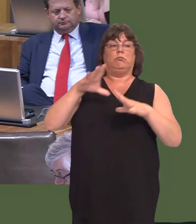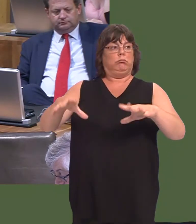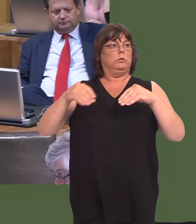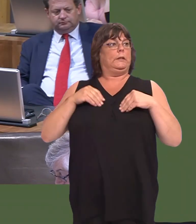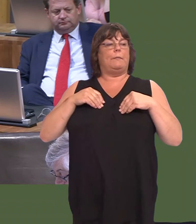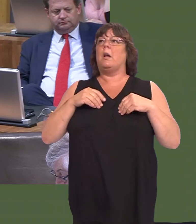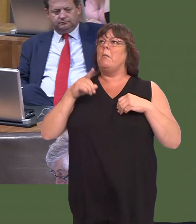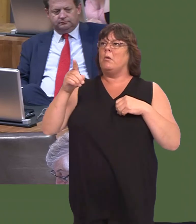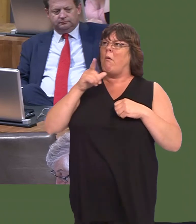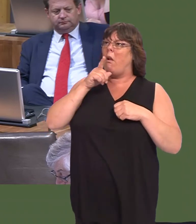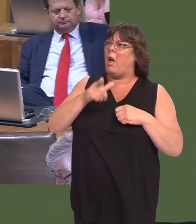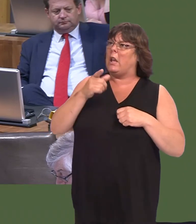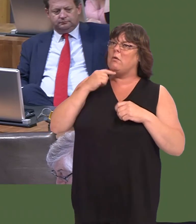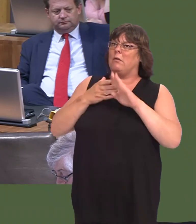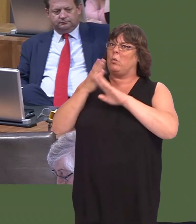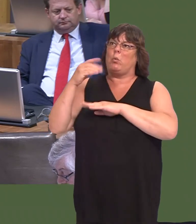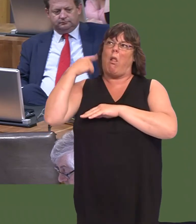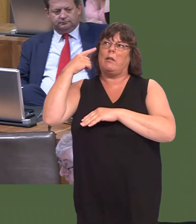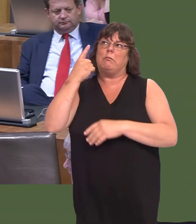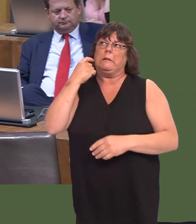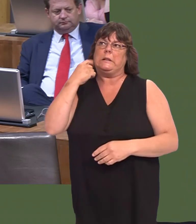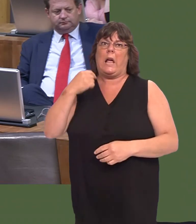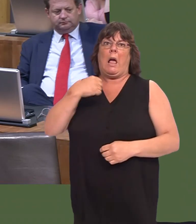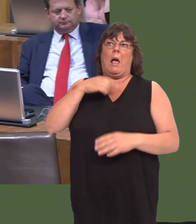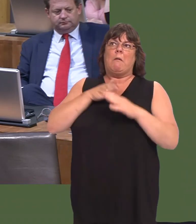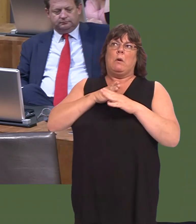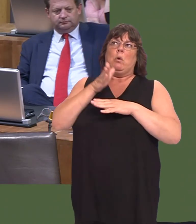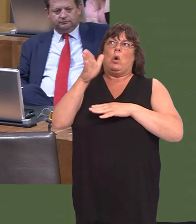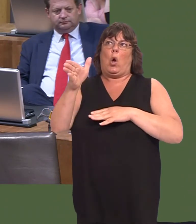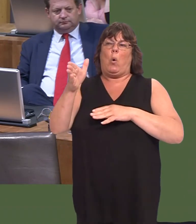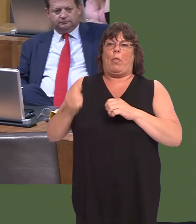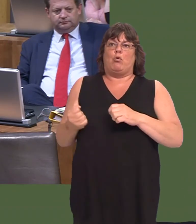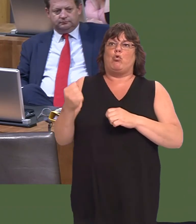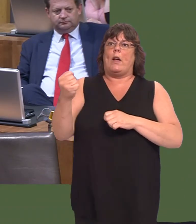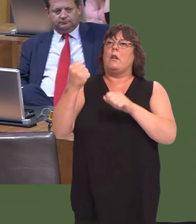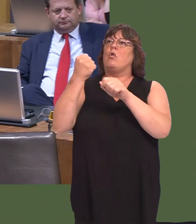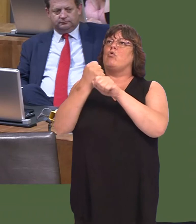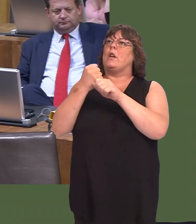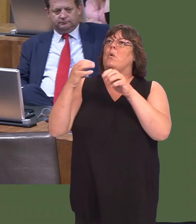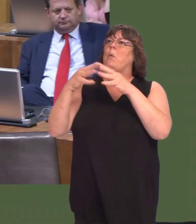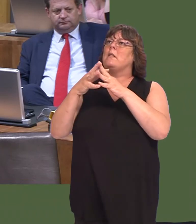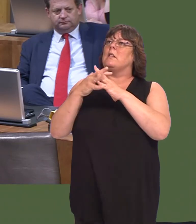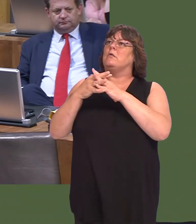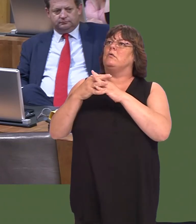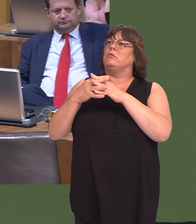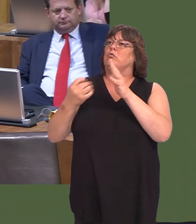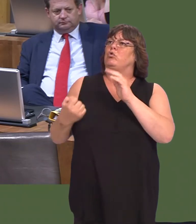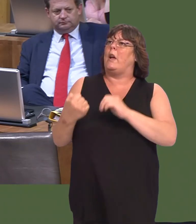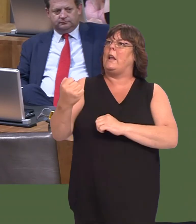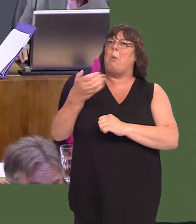He should count himself lucky he was not in London yesterday, where I travelled back and fore on a Great Western train where there was no air conditioning at all.